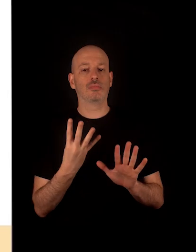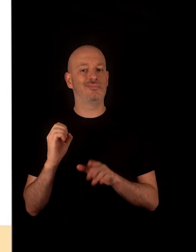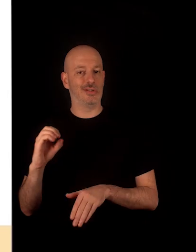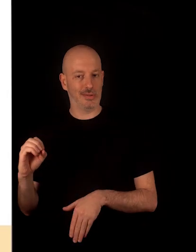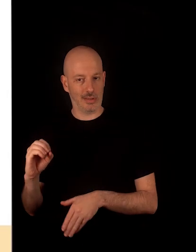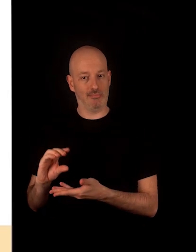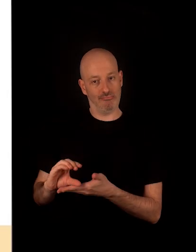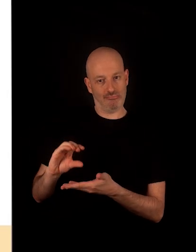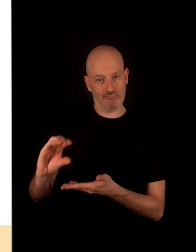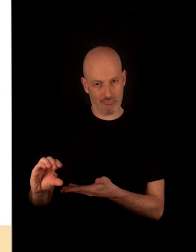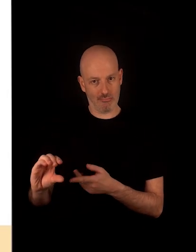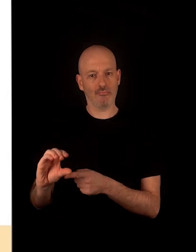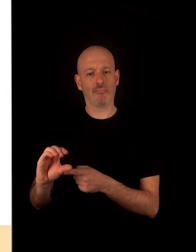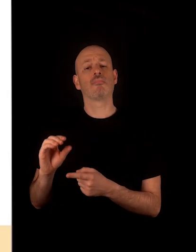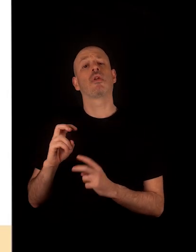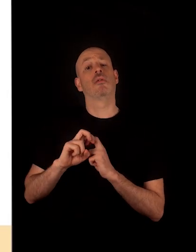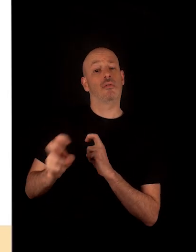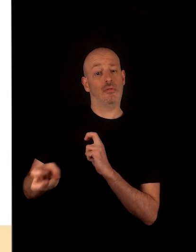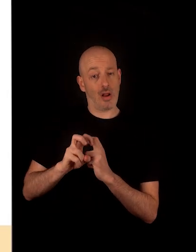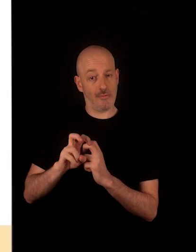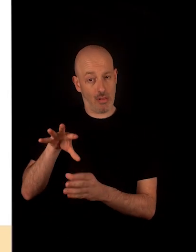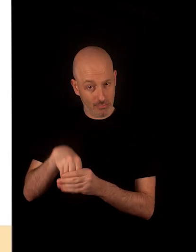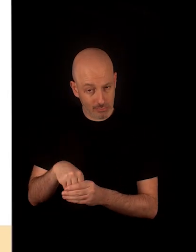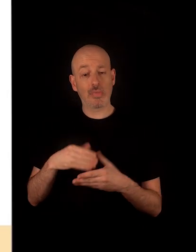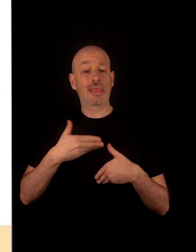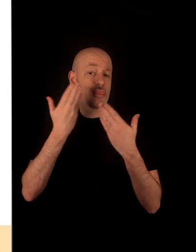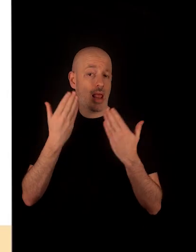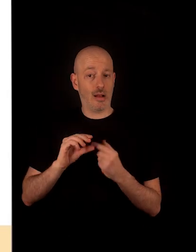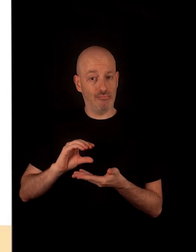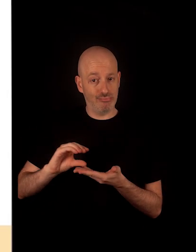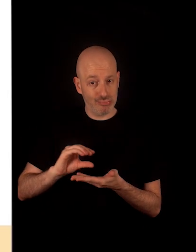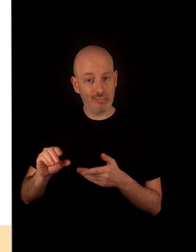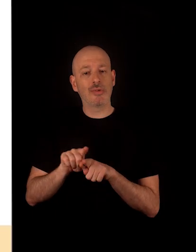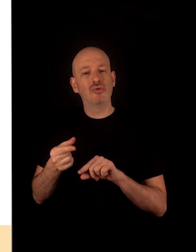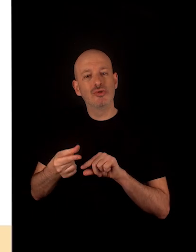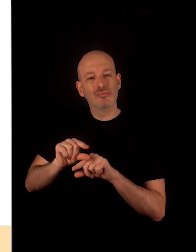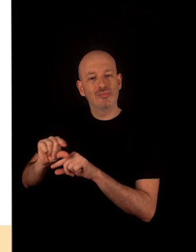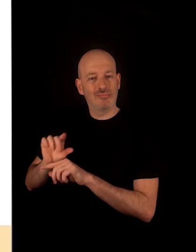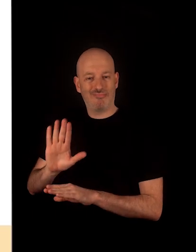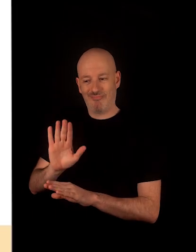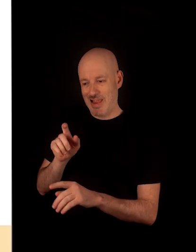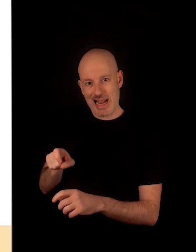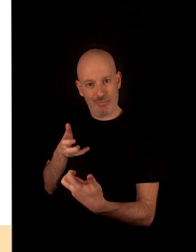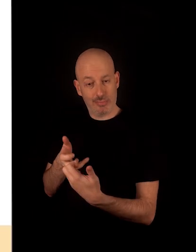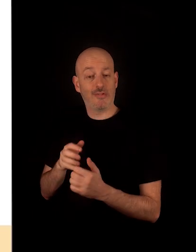They invited Yoan that will travel by train from Croatia and is the father of a 15 year old.